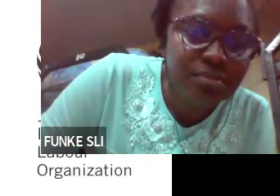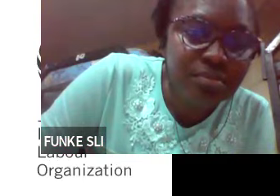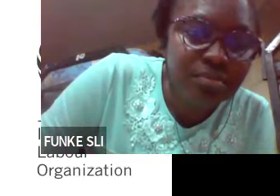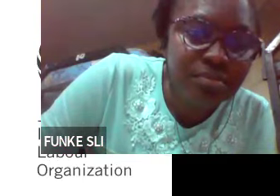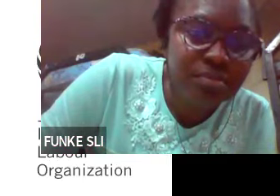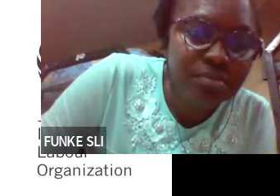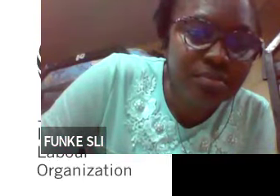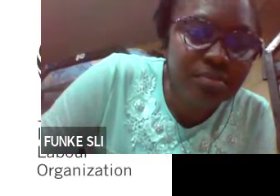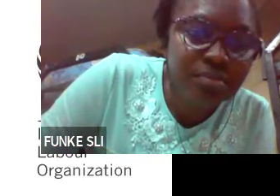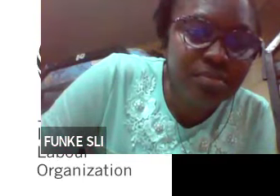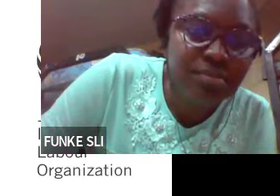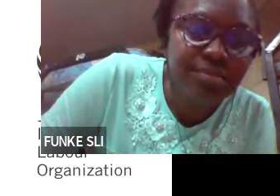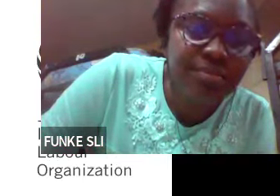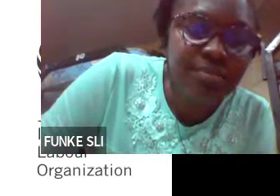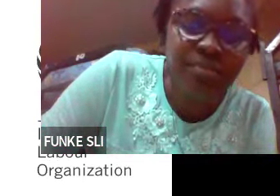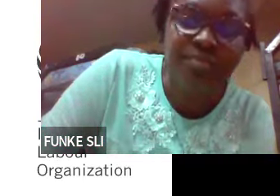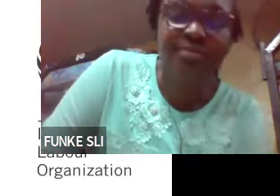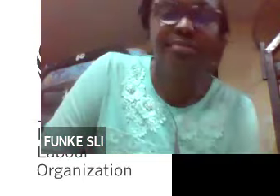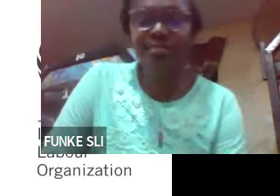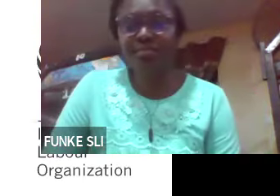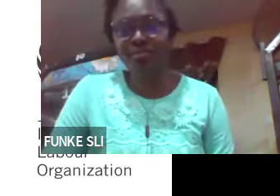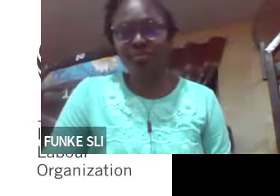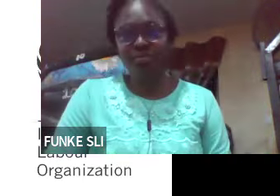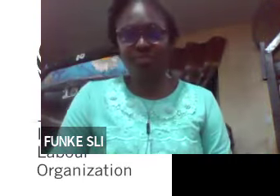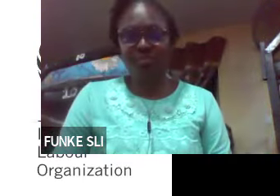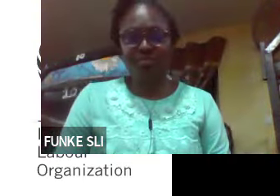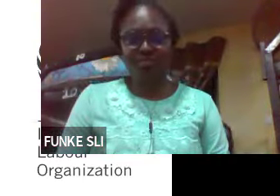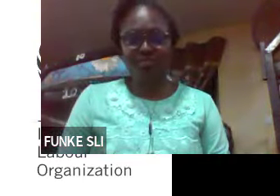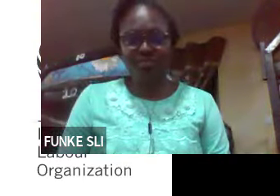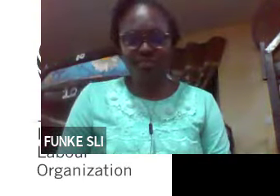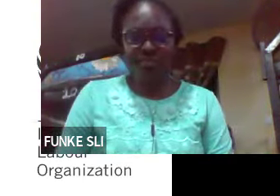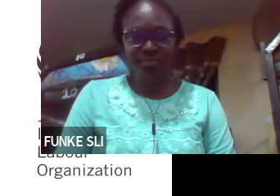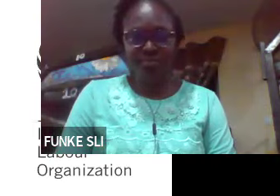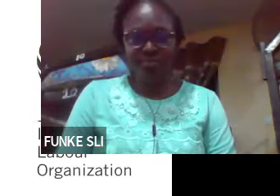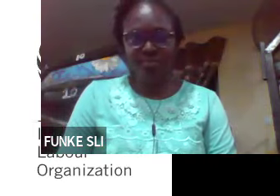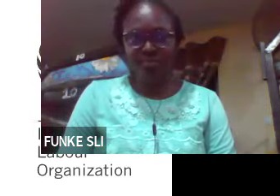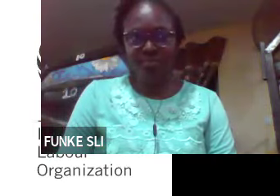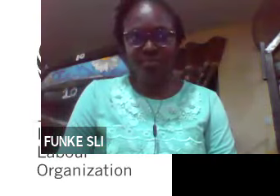sola bakre: Okay, thank you. Blessing, blessing sucker. sola bakre: Are you still here?